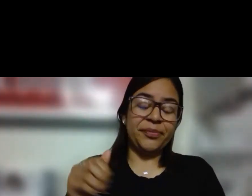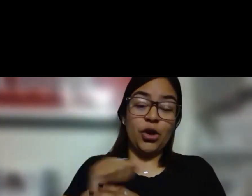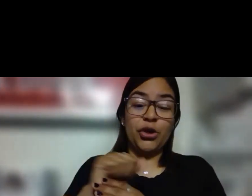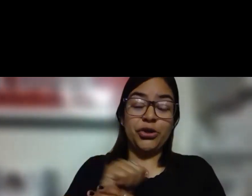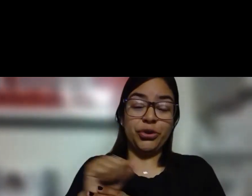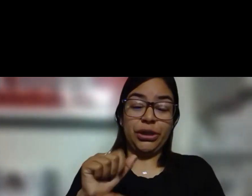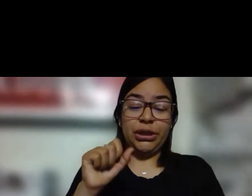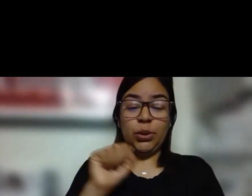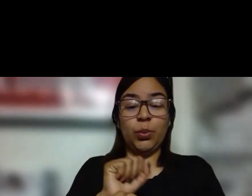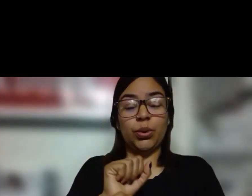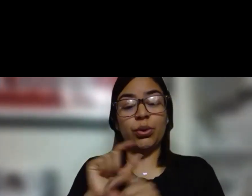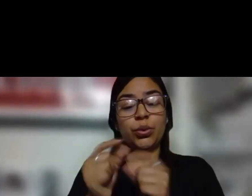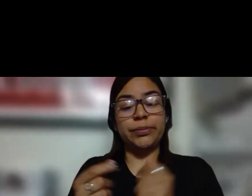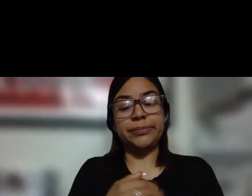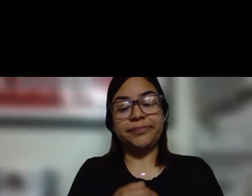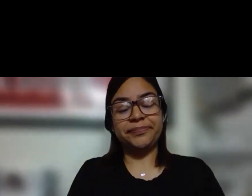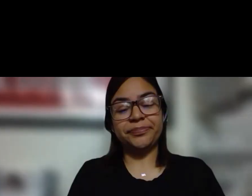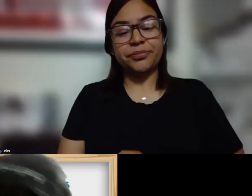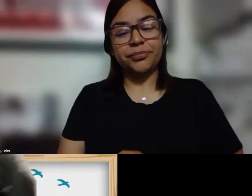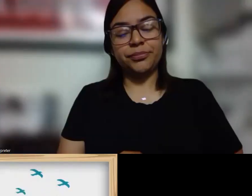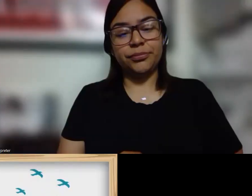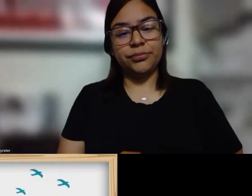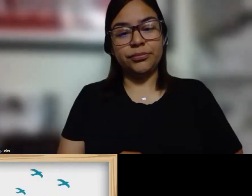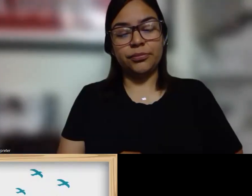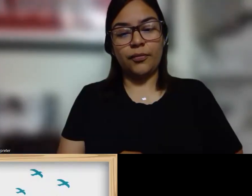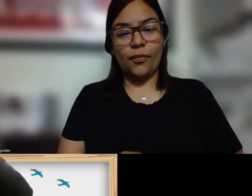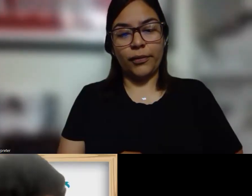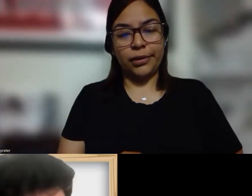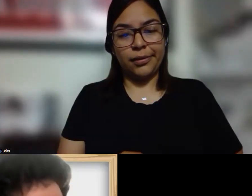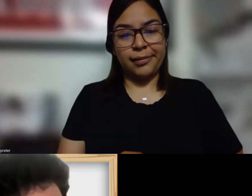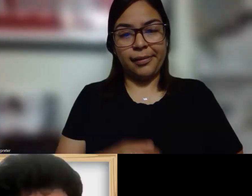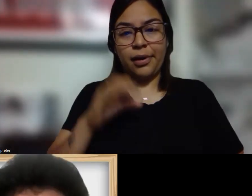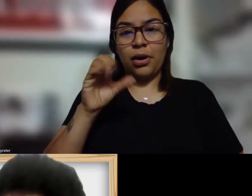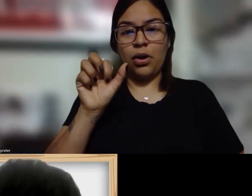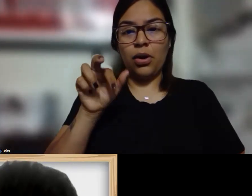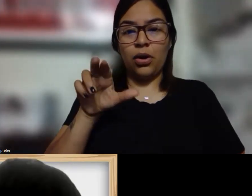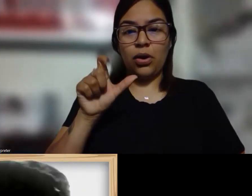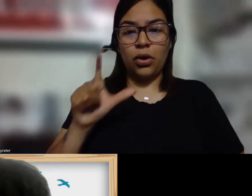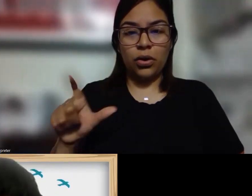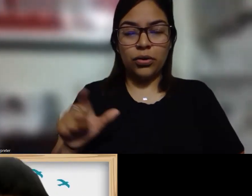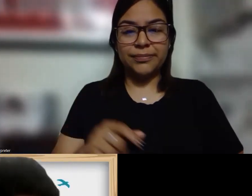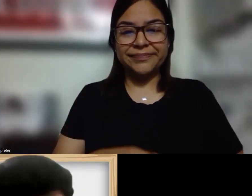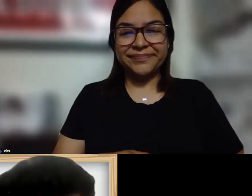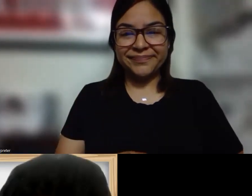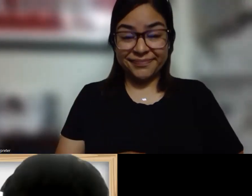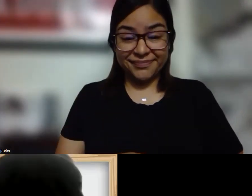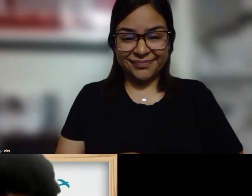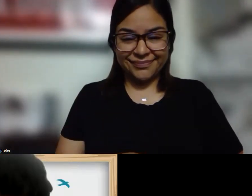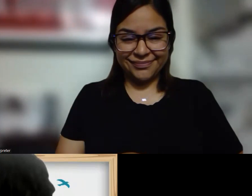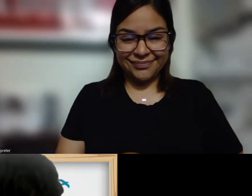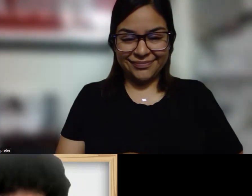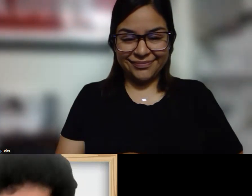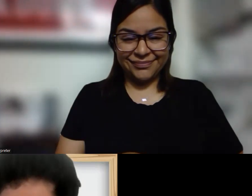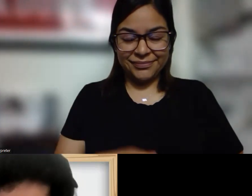co-chairs are Carl Sigman and Victoria jump wow that's weird to say that Victoria coair